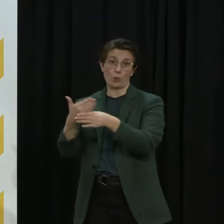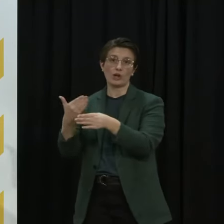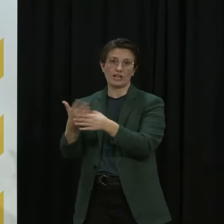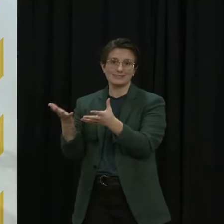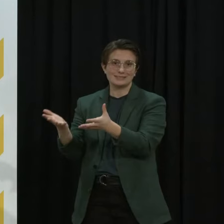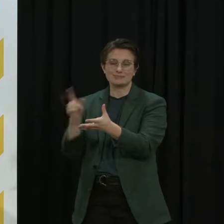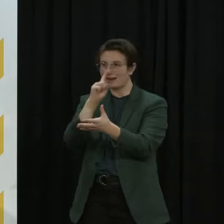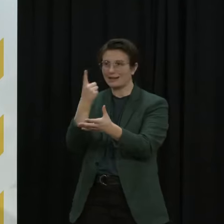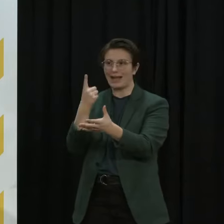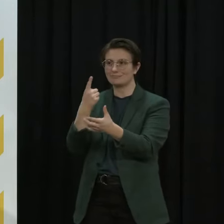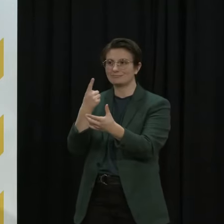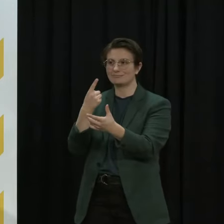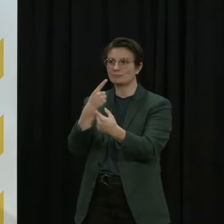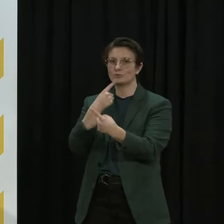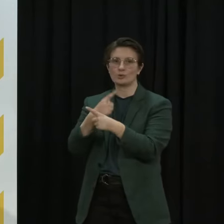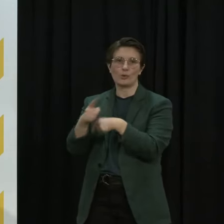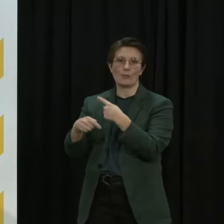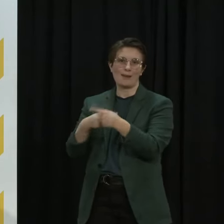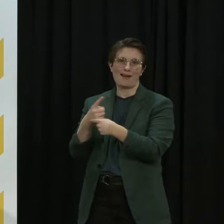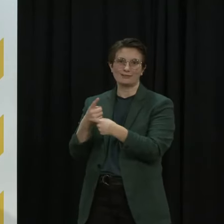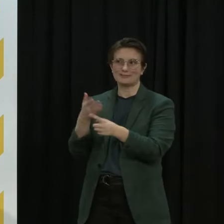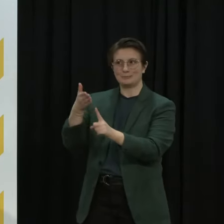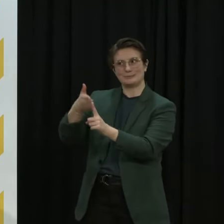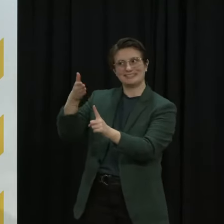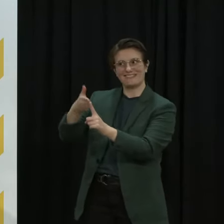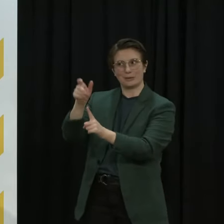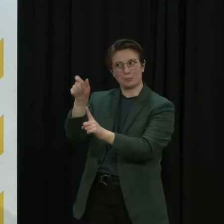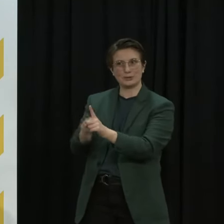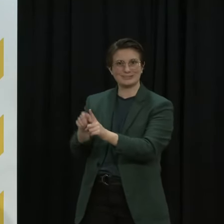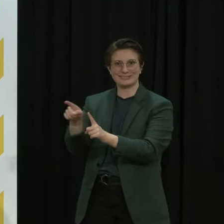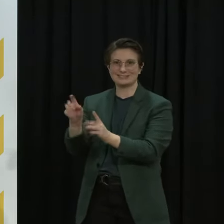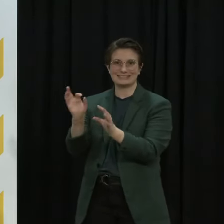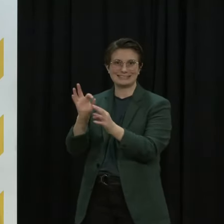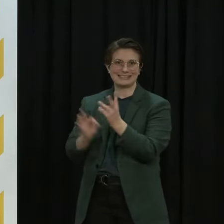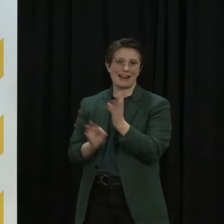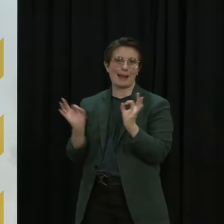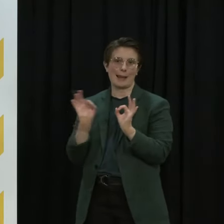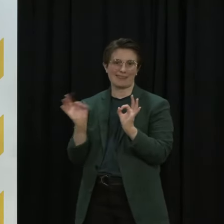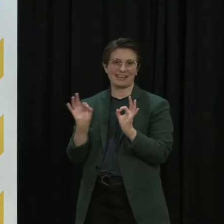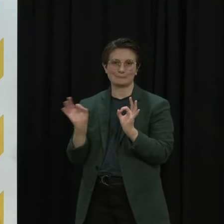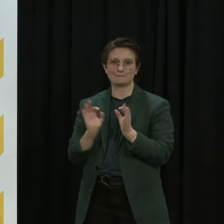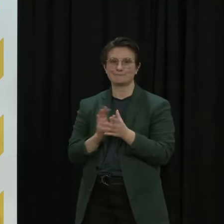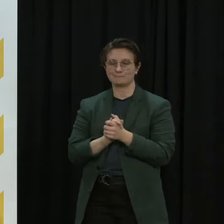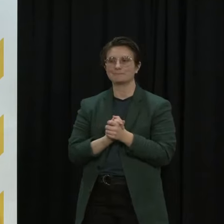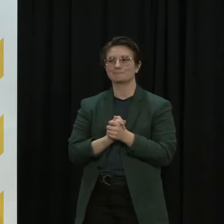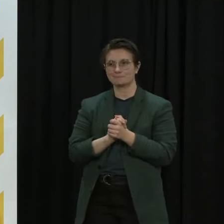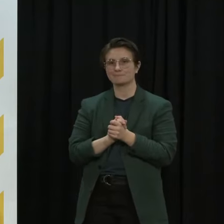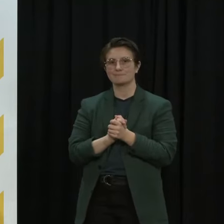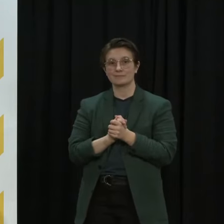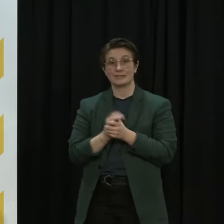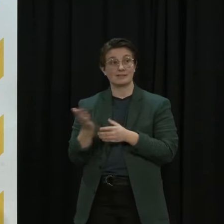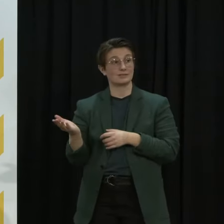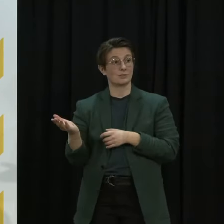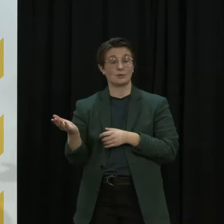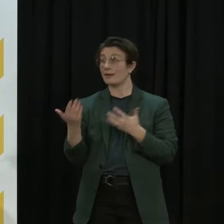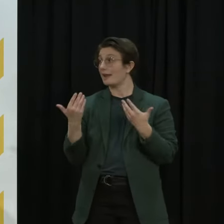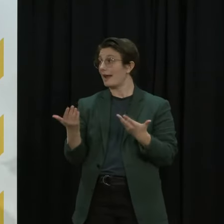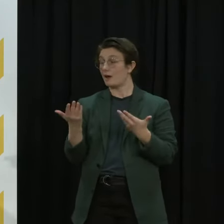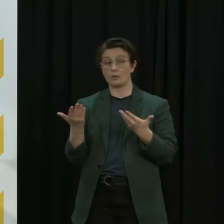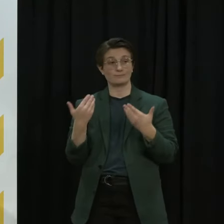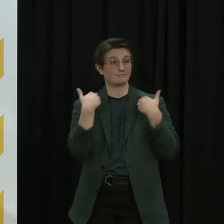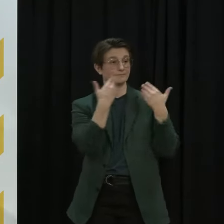currently waiting.